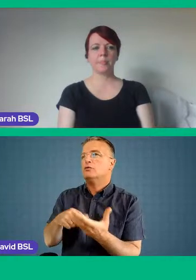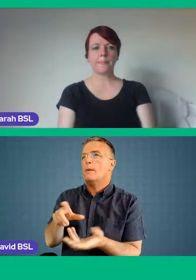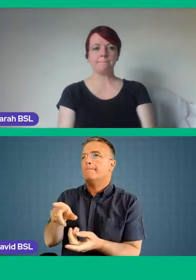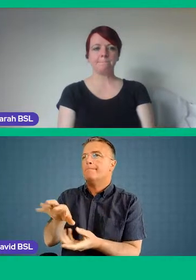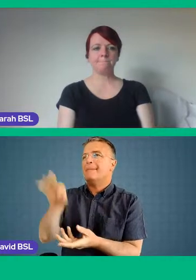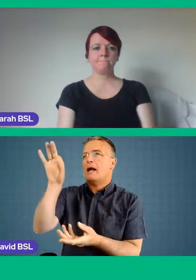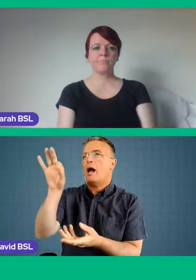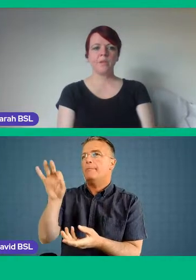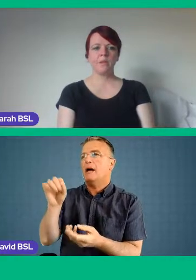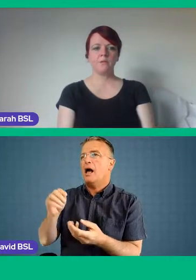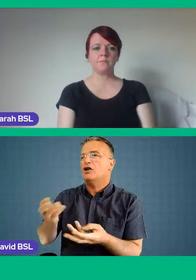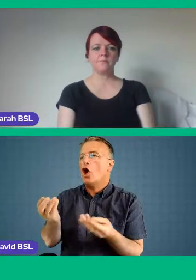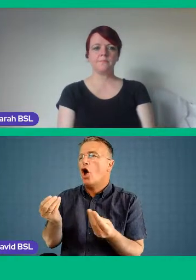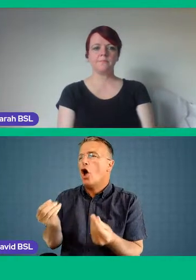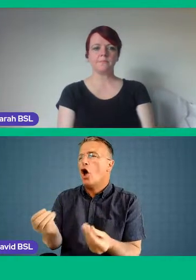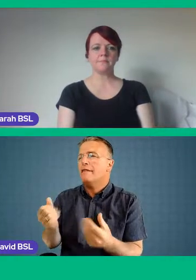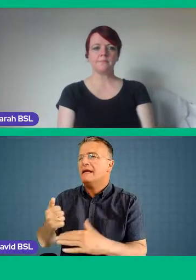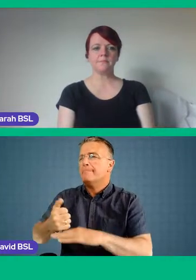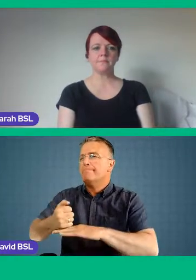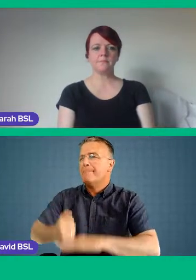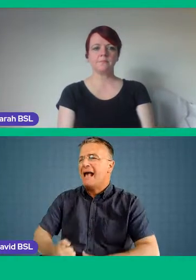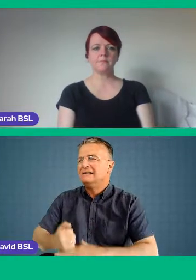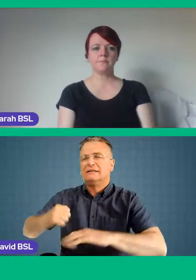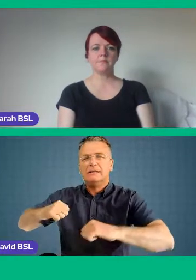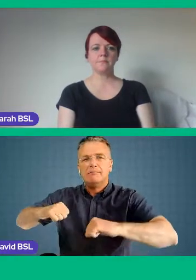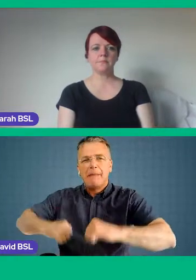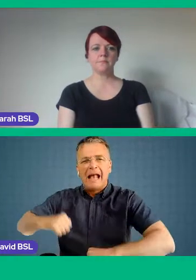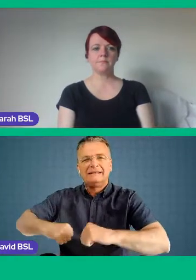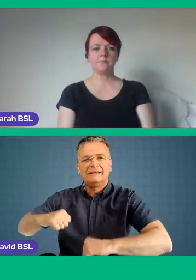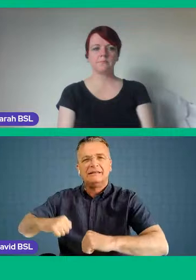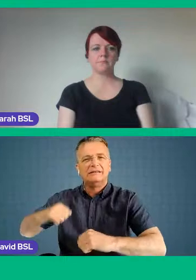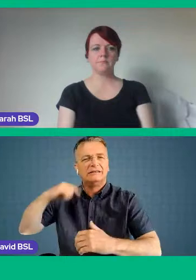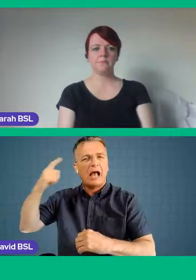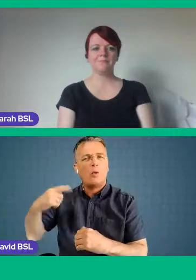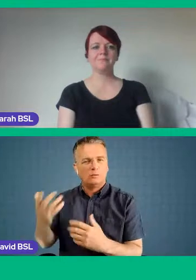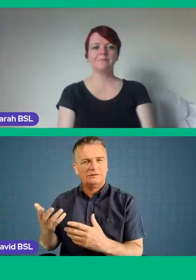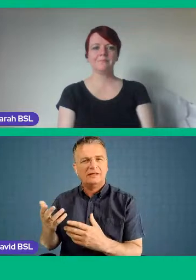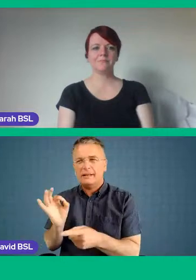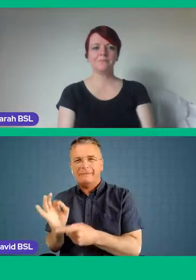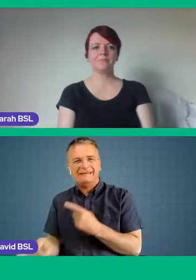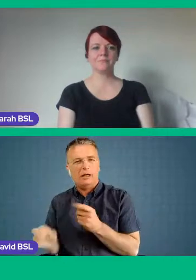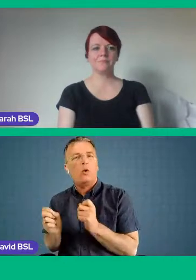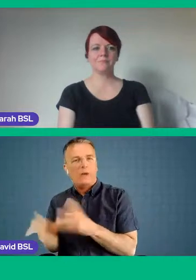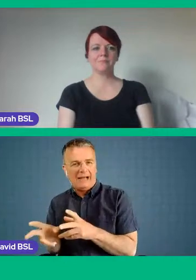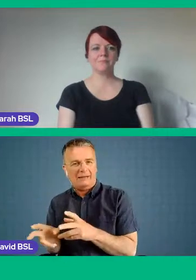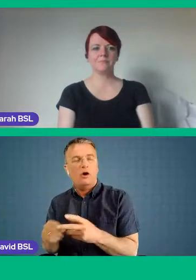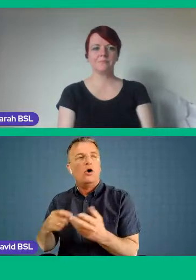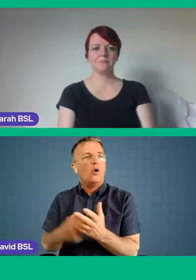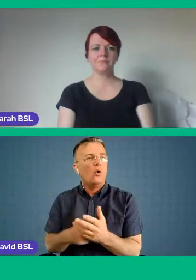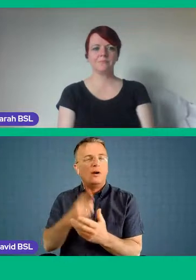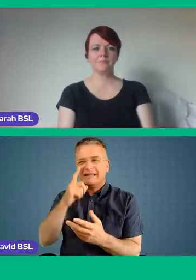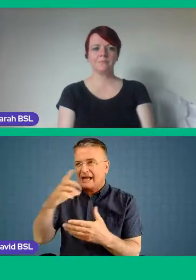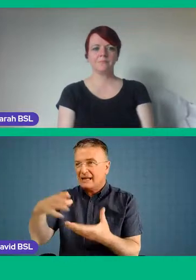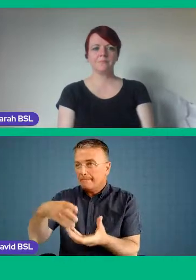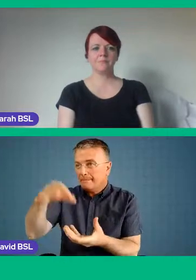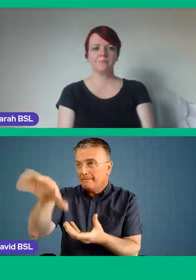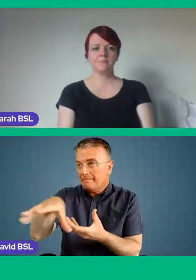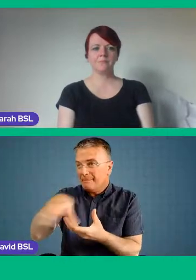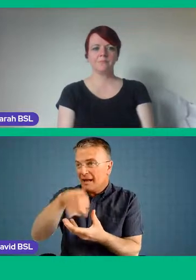an earthy, bassy sound in a certain way" or "cannot pick up very translucent high kind of whispery sounds